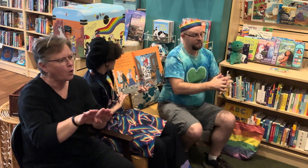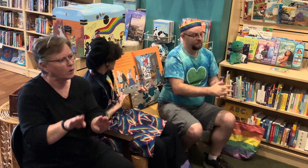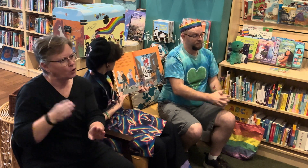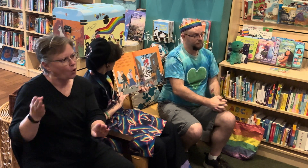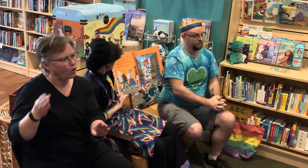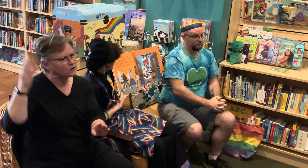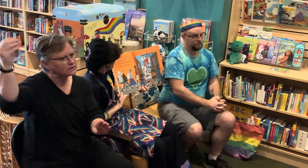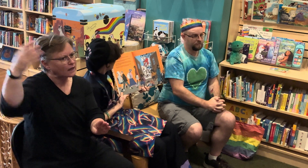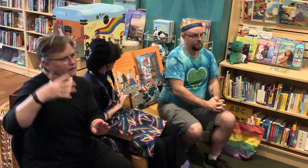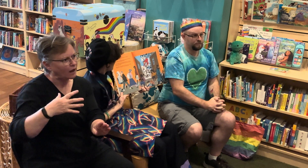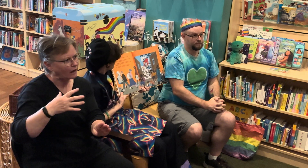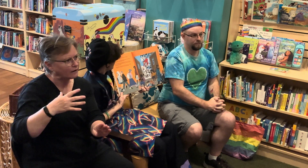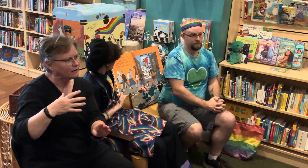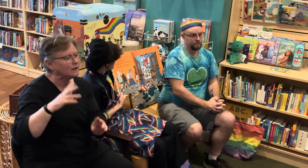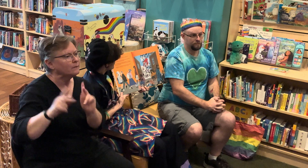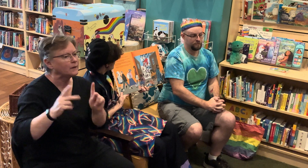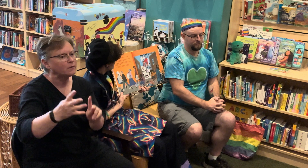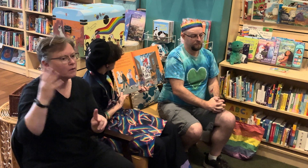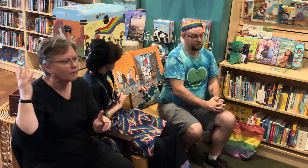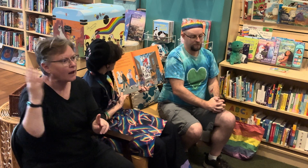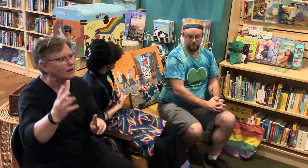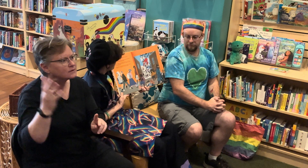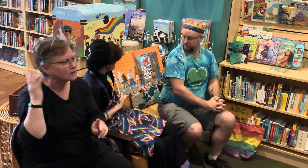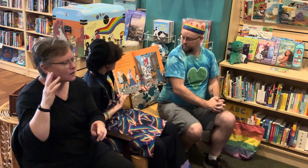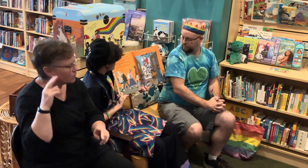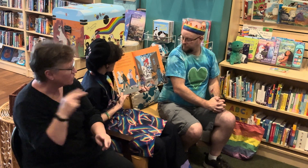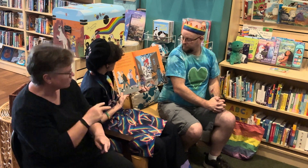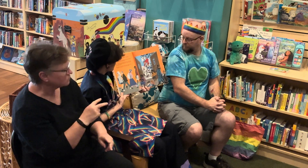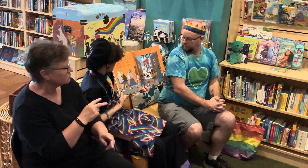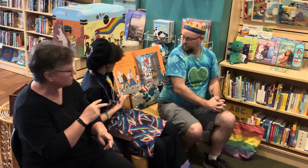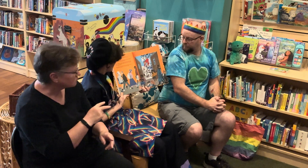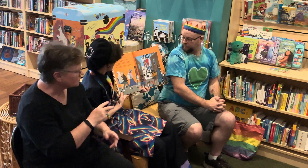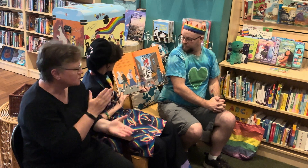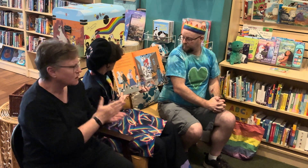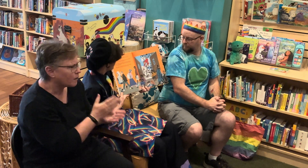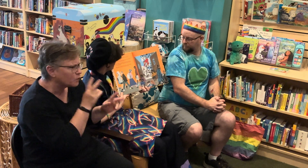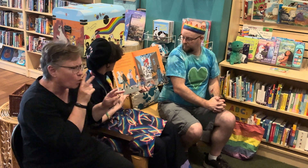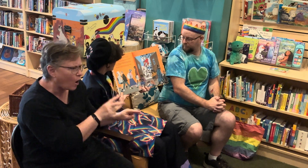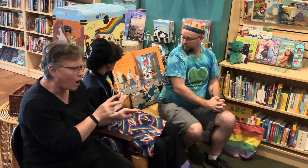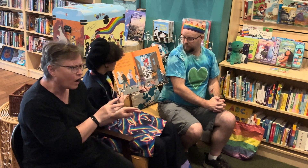in. People passing on the street would stop to watch or talk with him about what he was making.